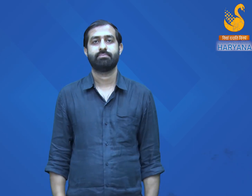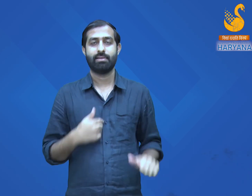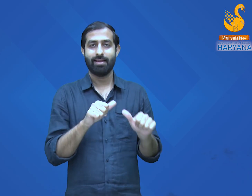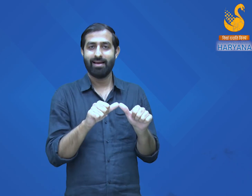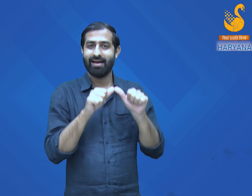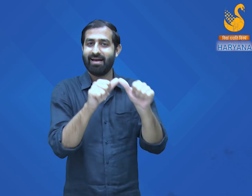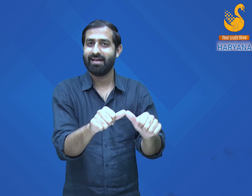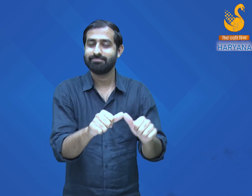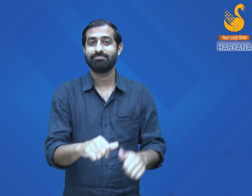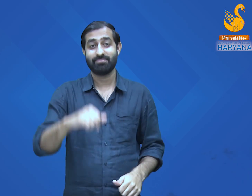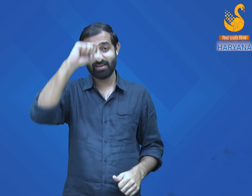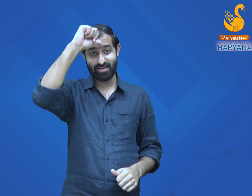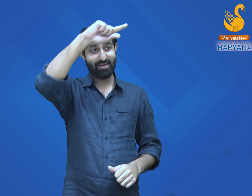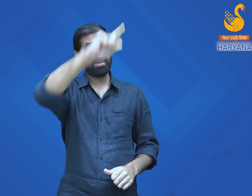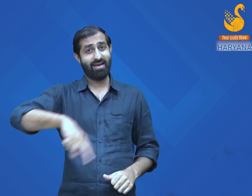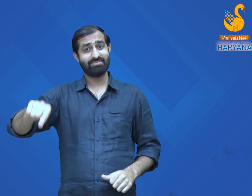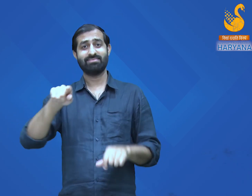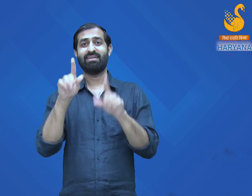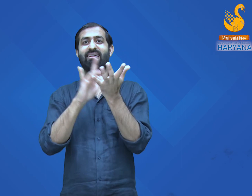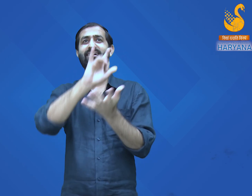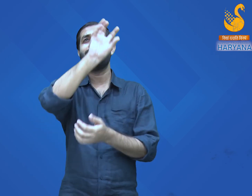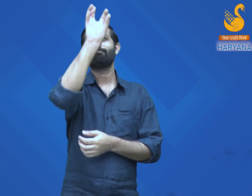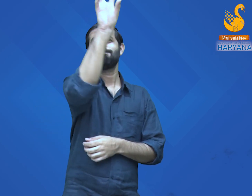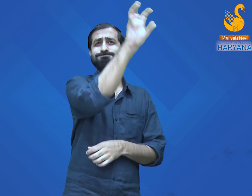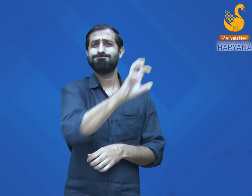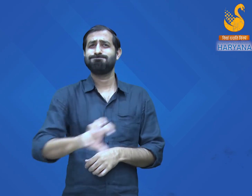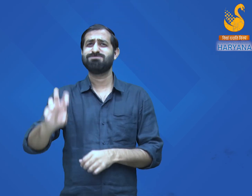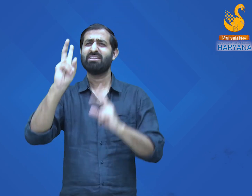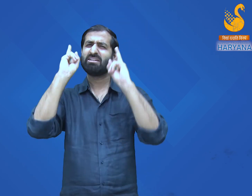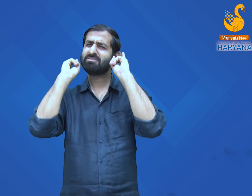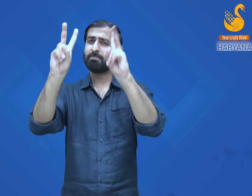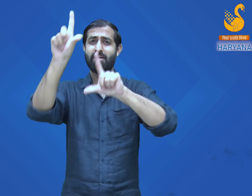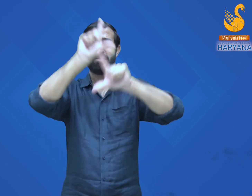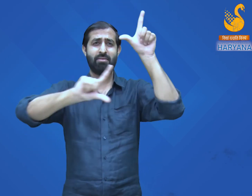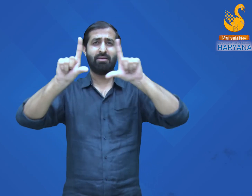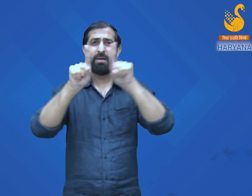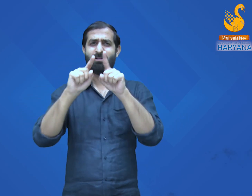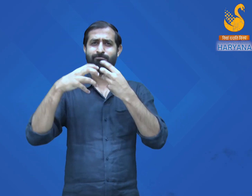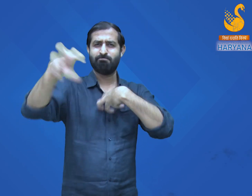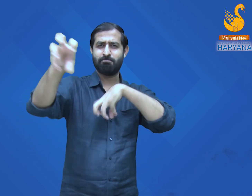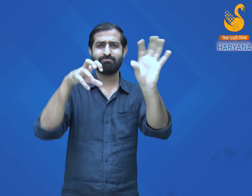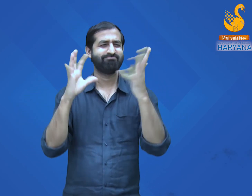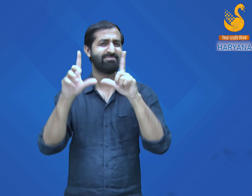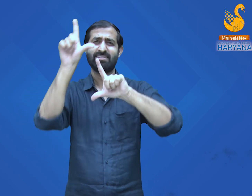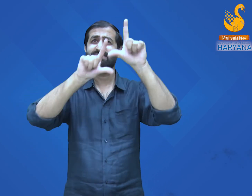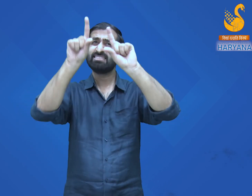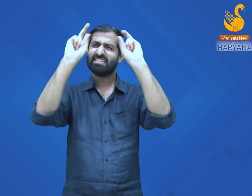Answer: India is a multilingual country. All the languages of India are still used by the people.